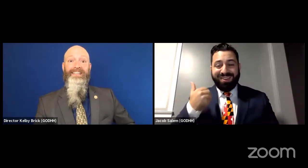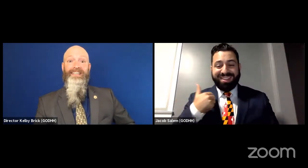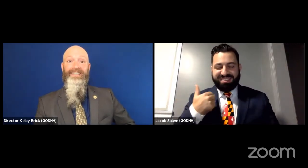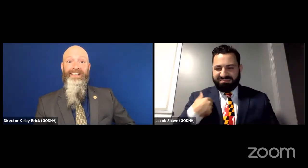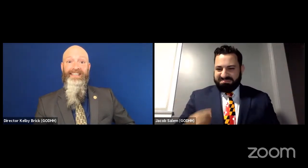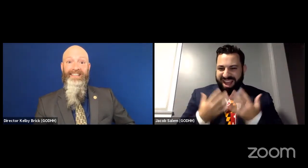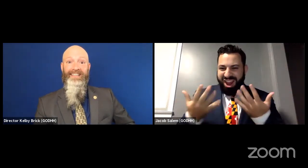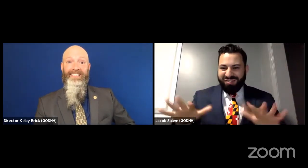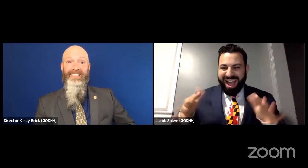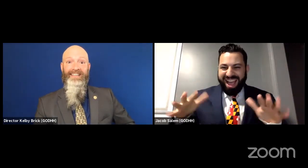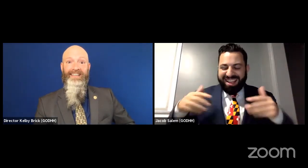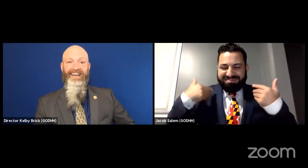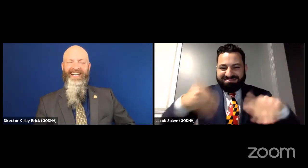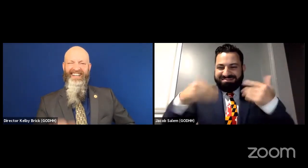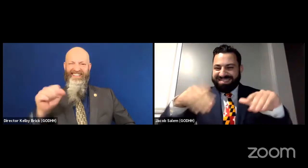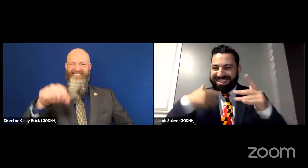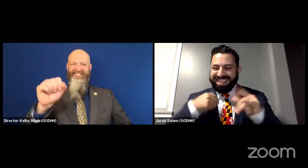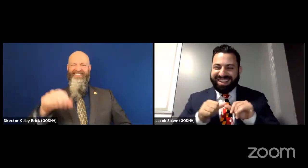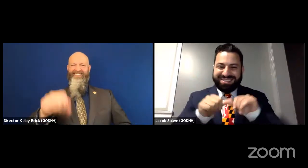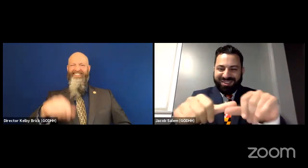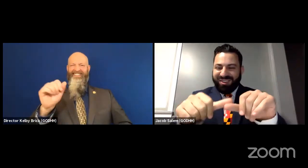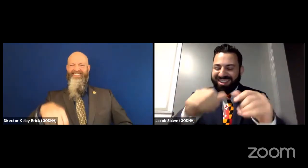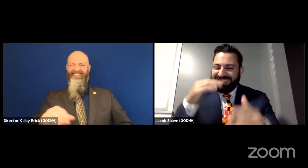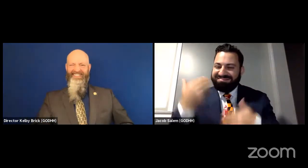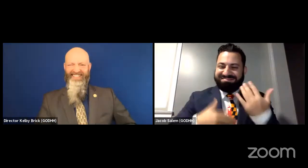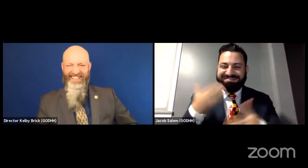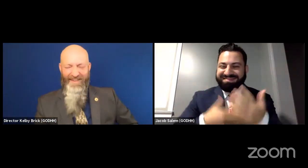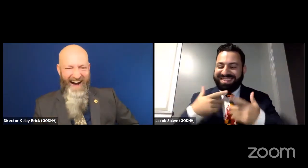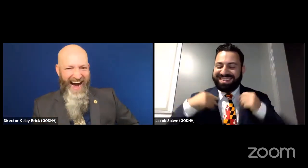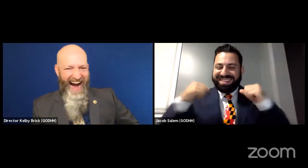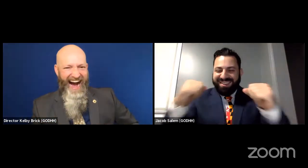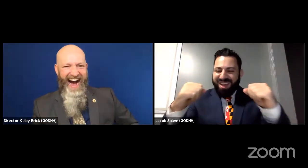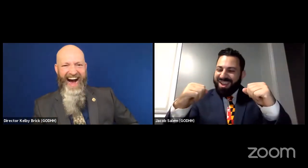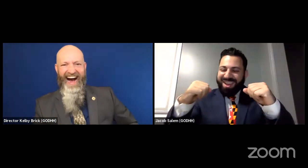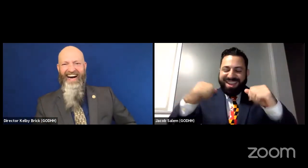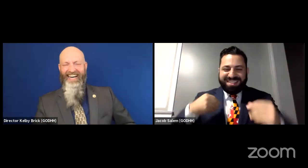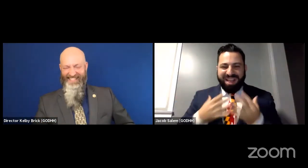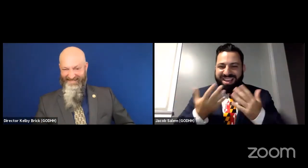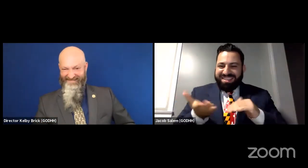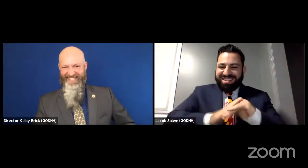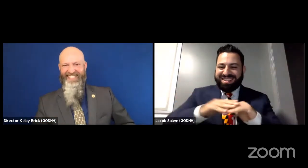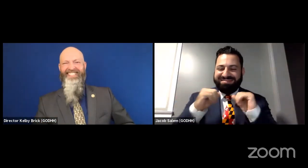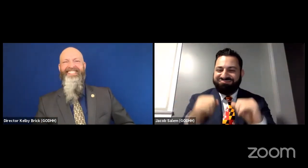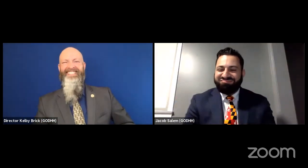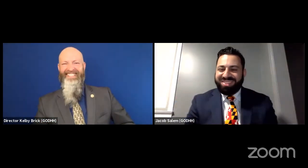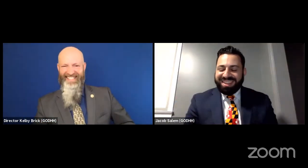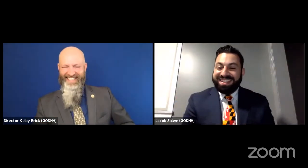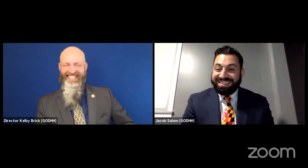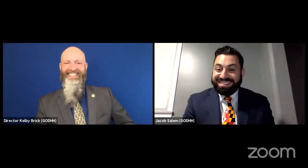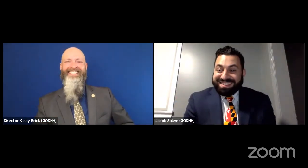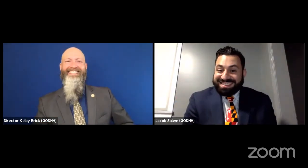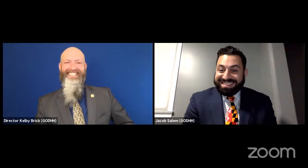As TraciAnn said, I'm inspired. Let's just keep this going. Keep the inspiration